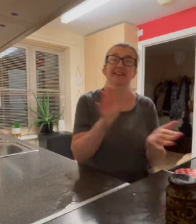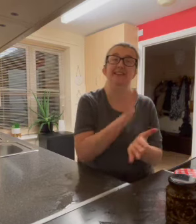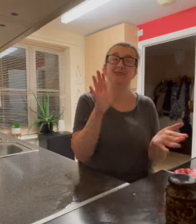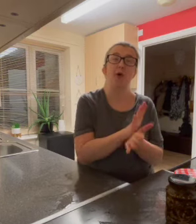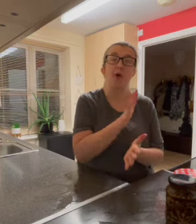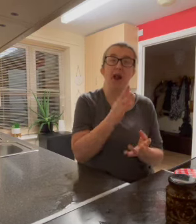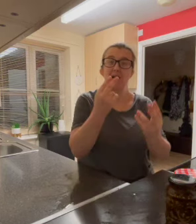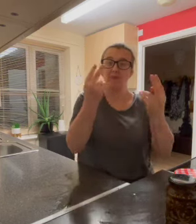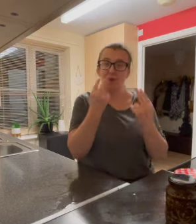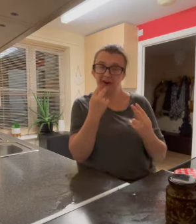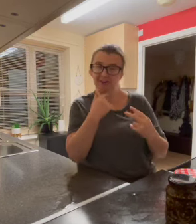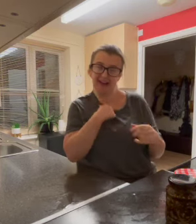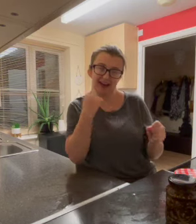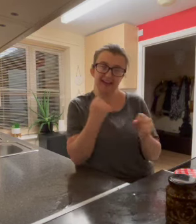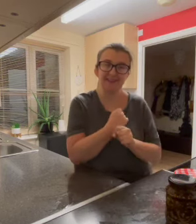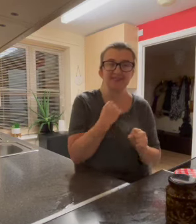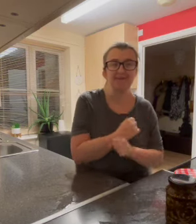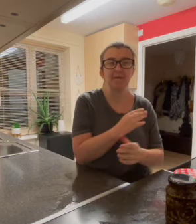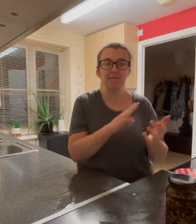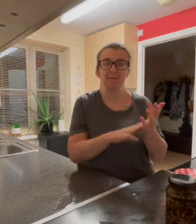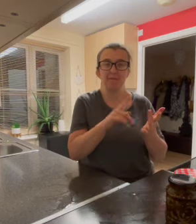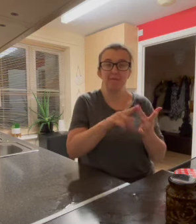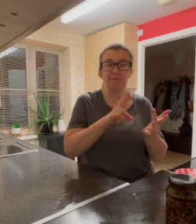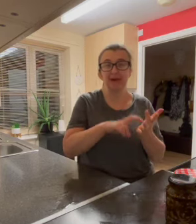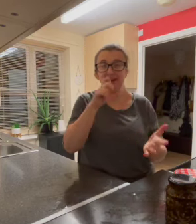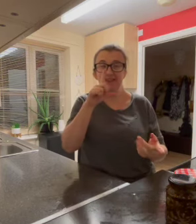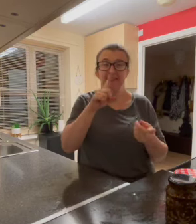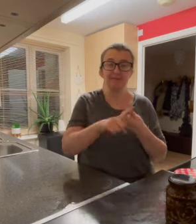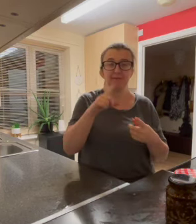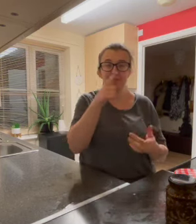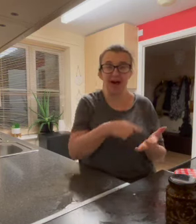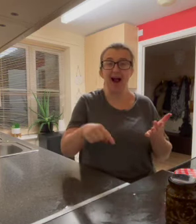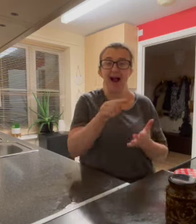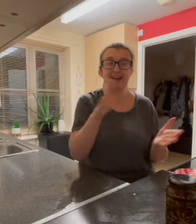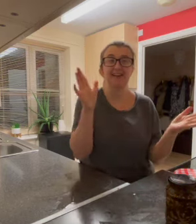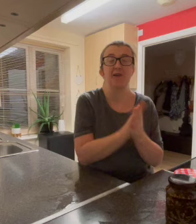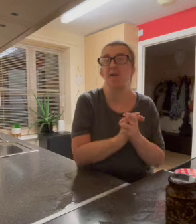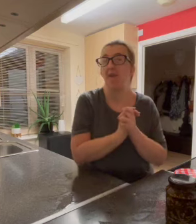Okay, hope you are enjoying watching me making mince pie filling,